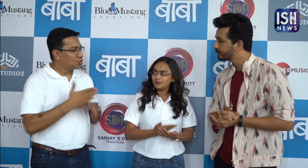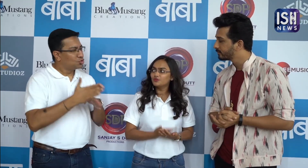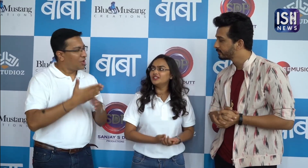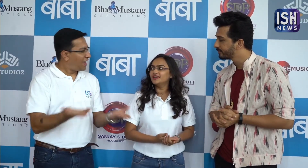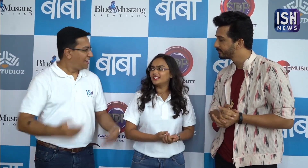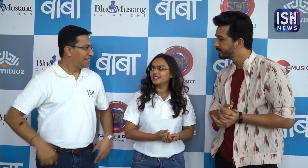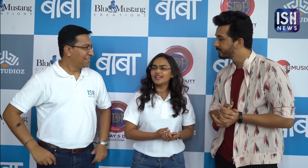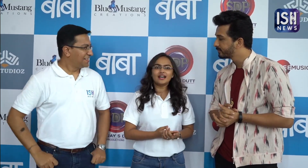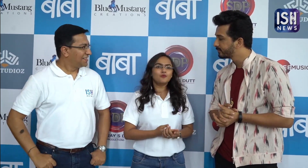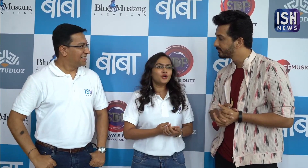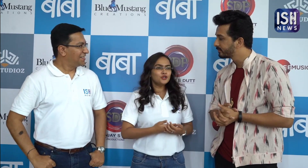Share it with us.